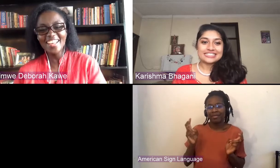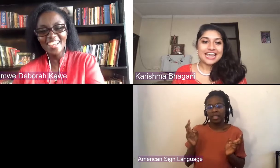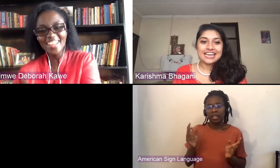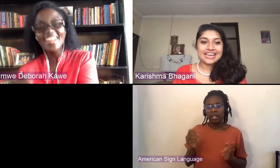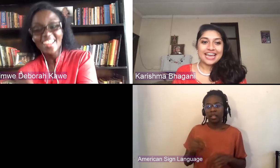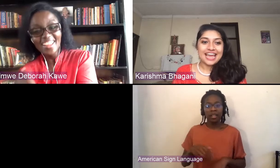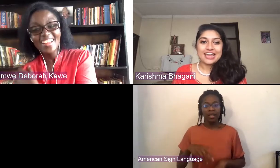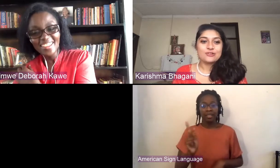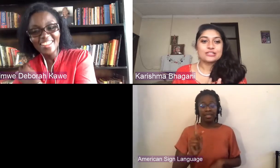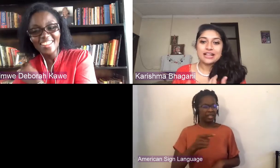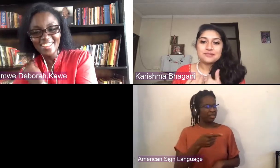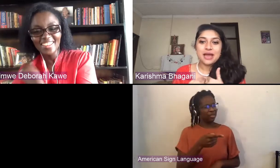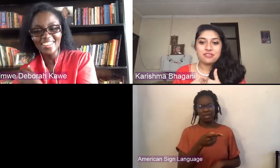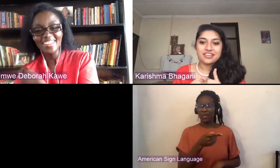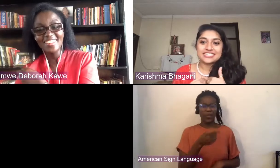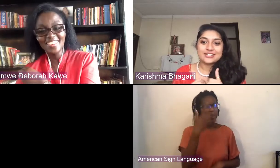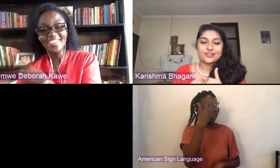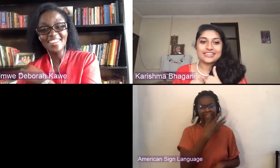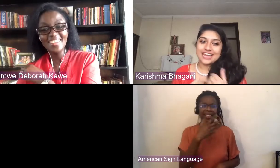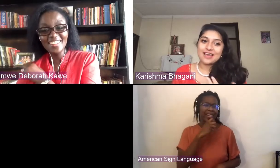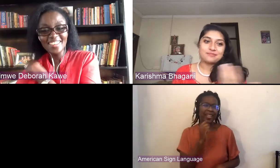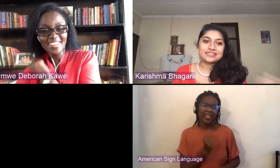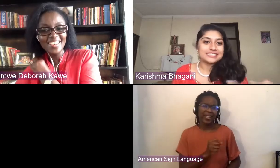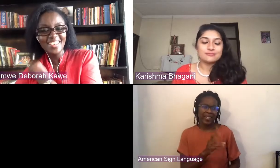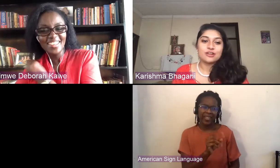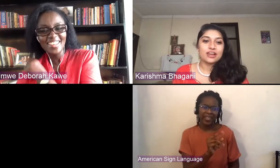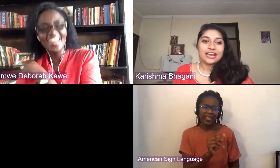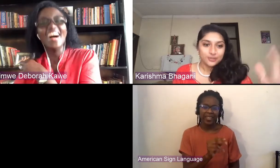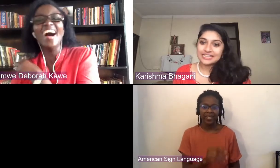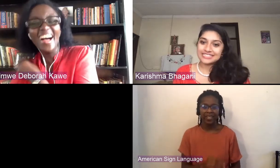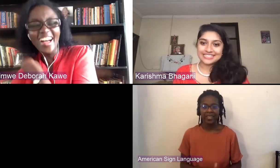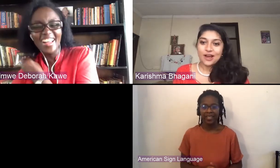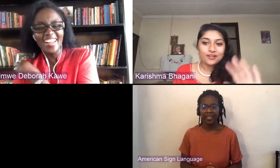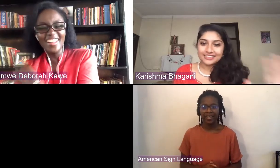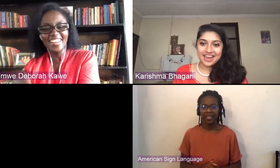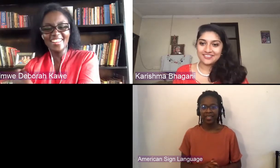Like you would tell me I'm 30 years old all the time but Asiimwe you are like 20 all the time .